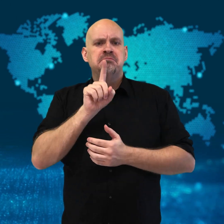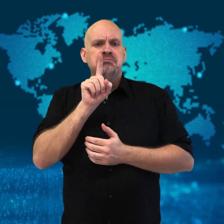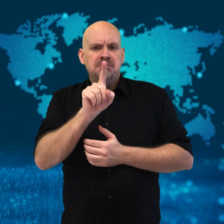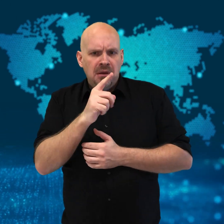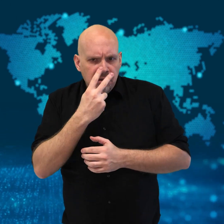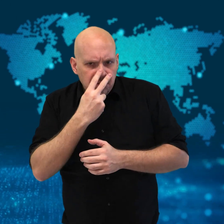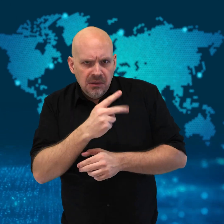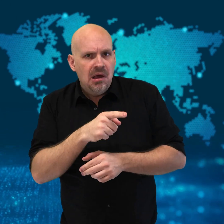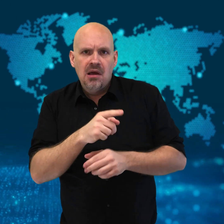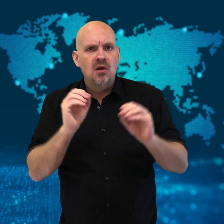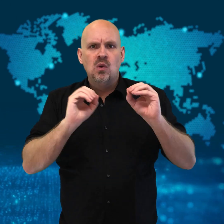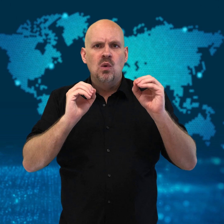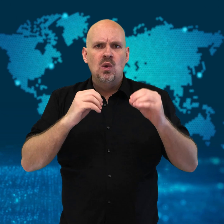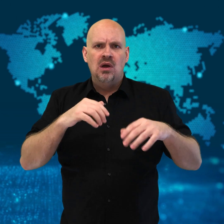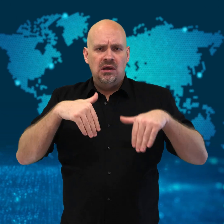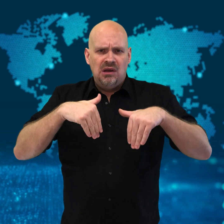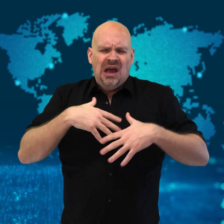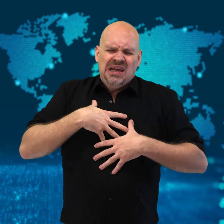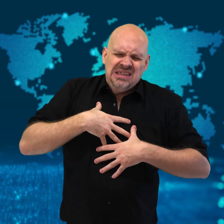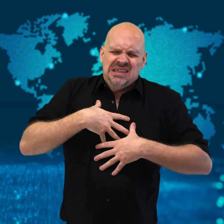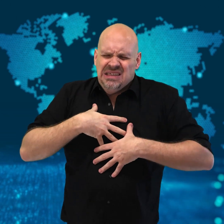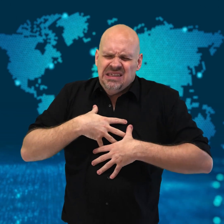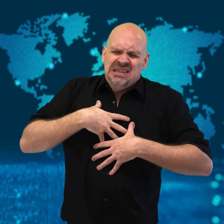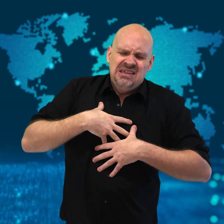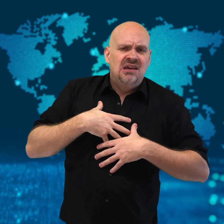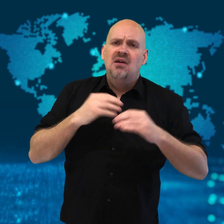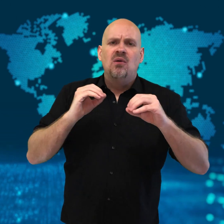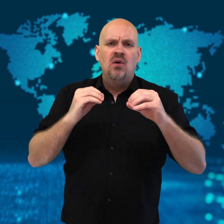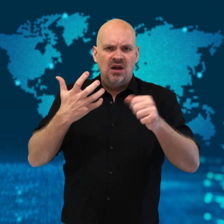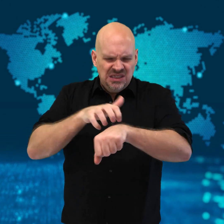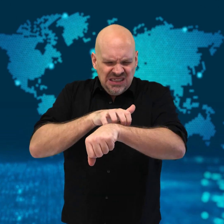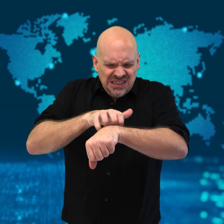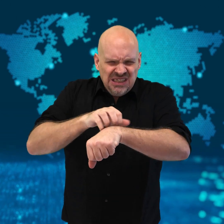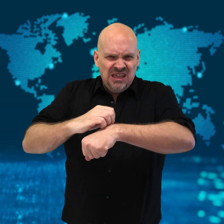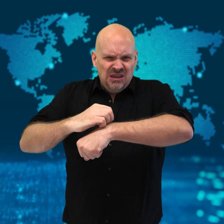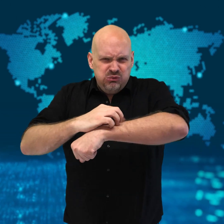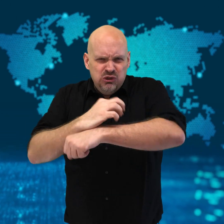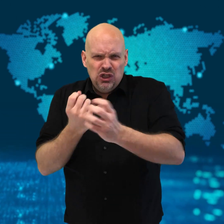as there is no chemical burning.